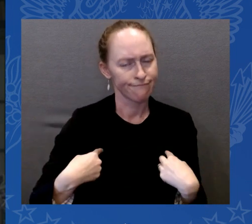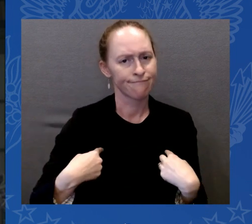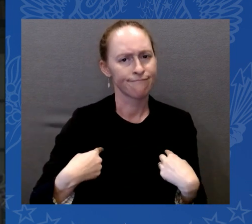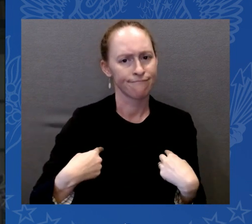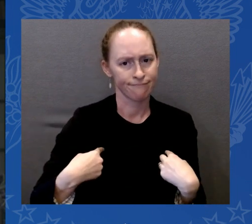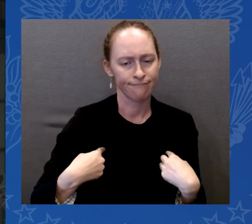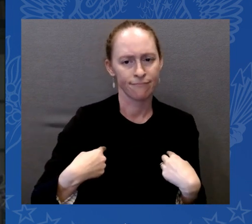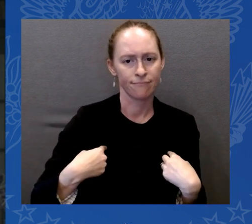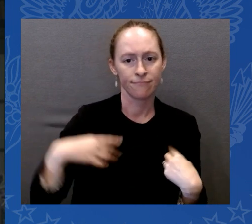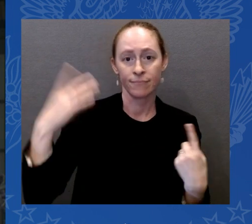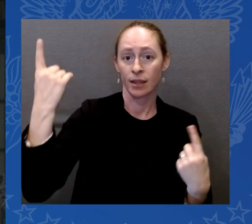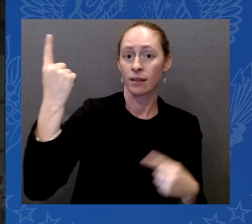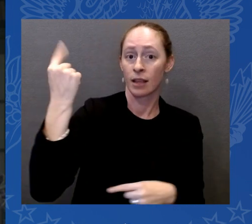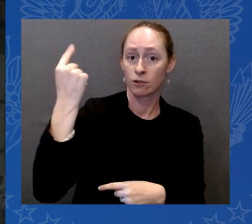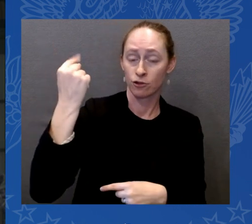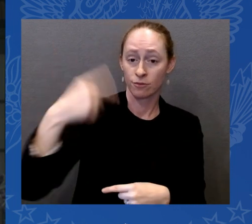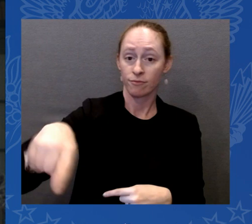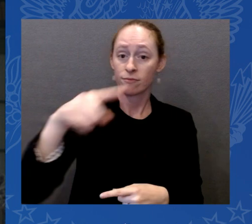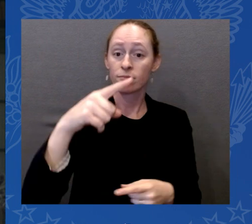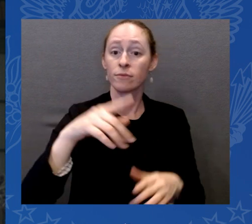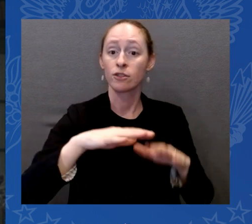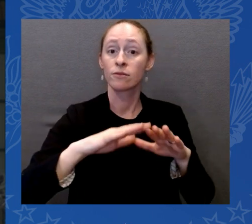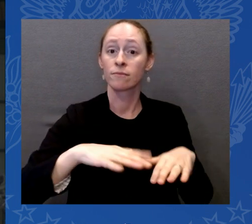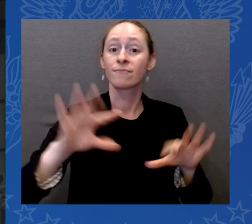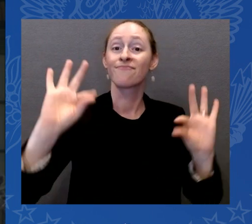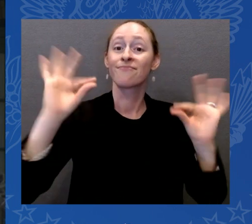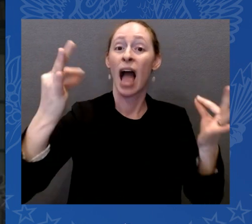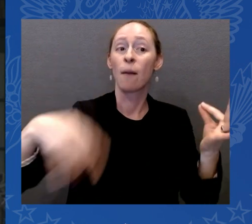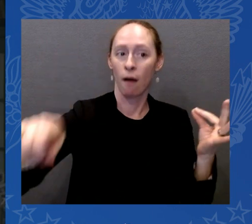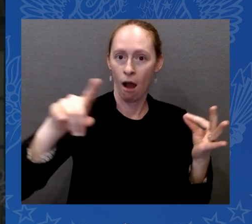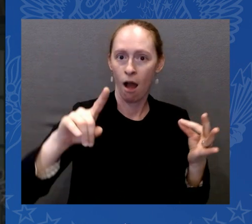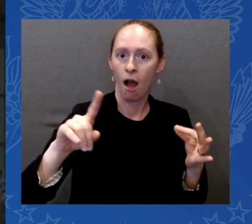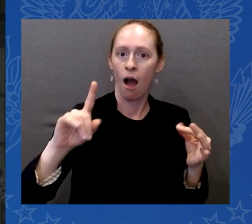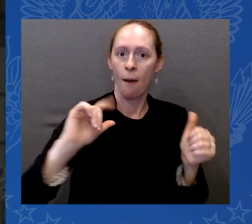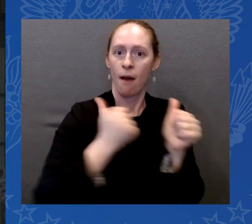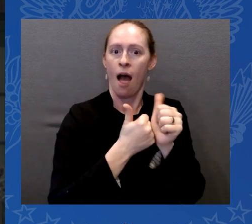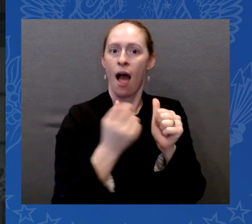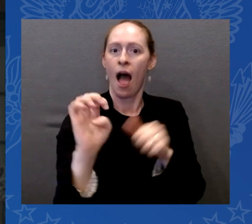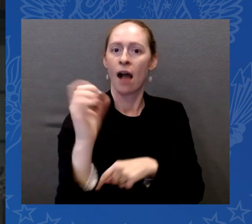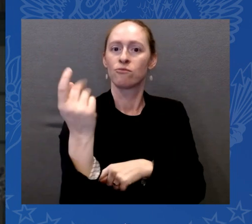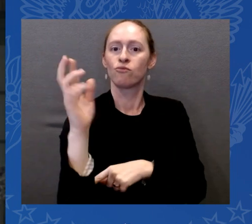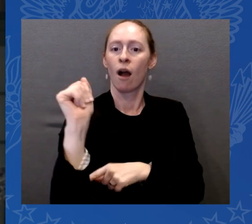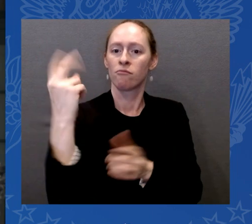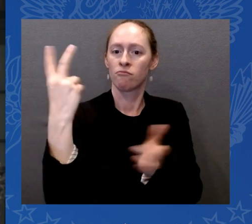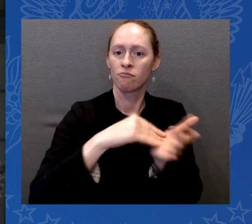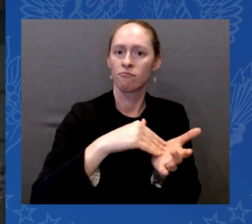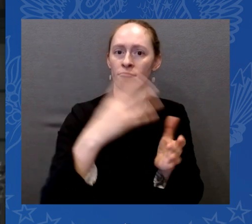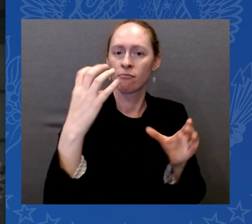$2,400 through the American Rescue Plan, which I've signed into law.